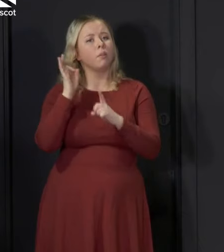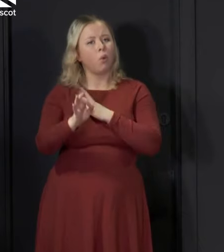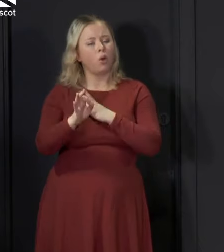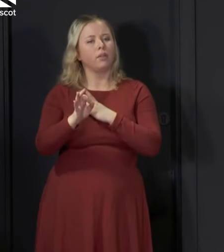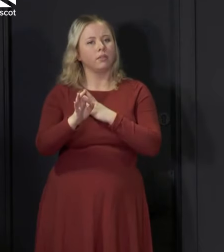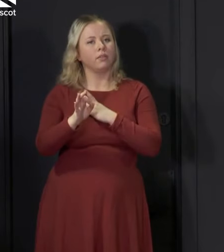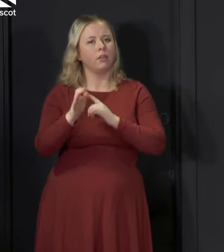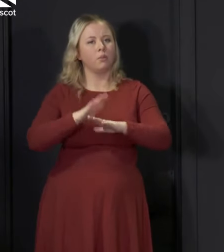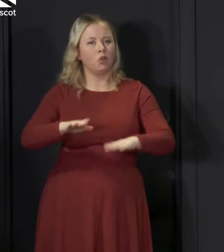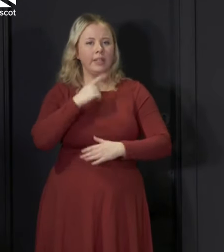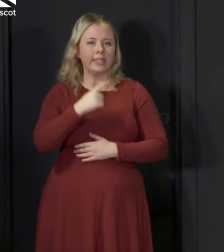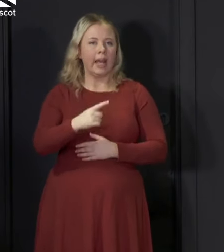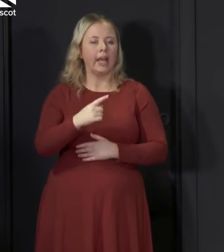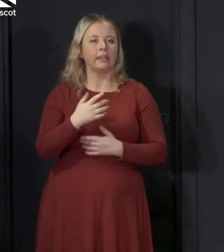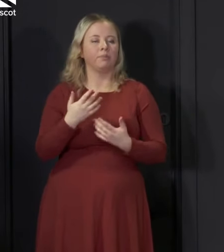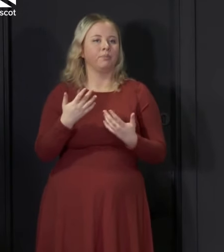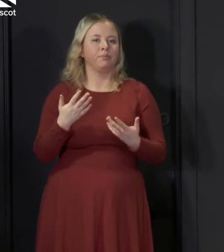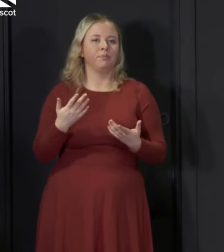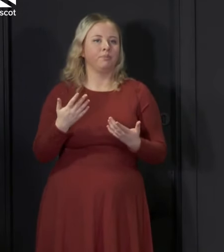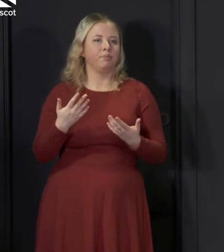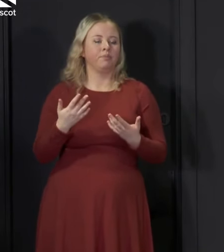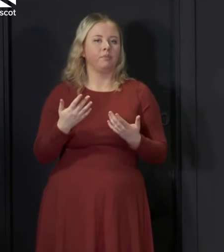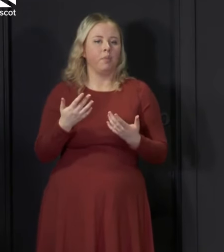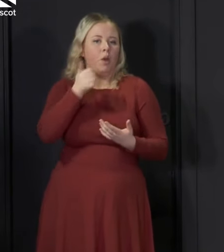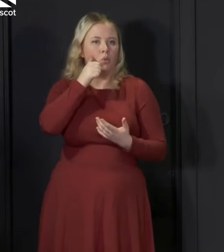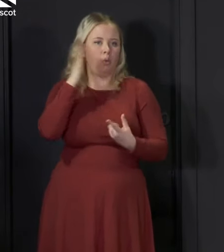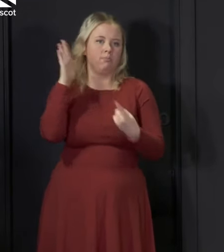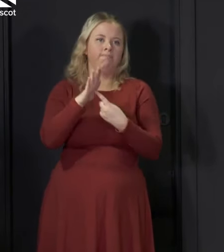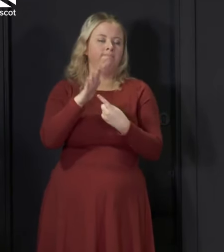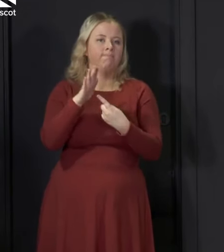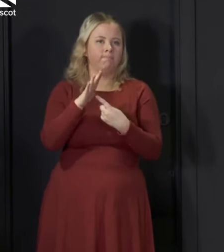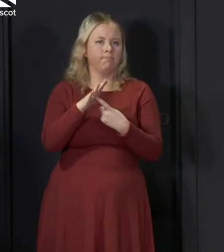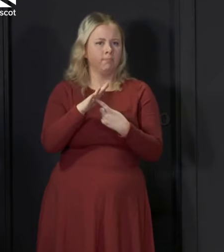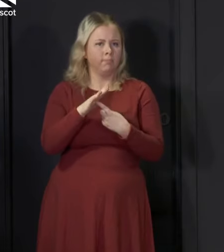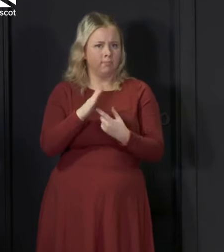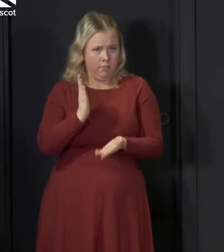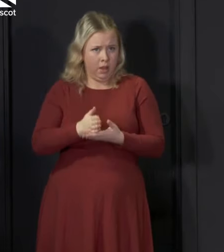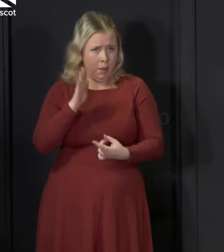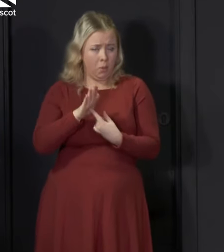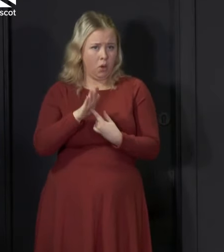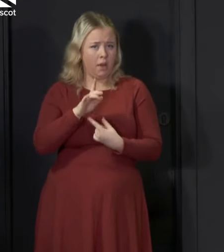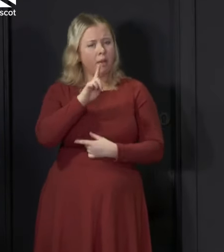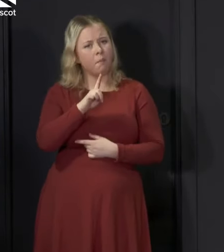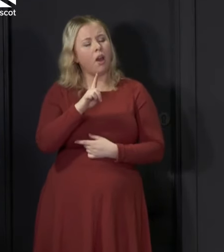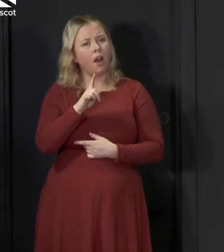to underplay the importance of this, because it's always important we see things in context,